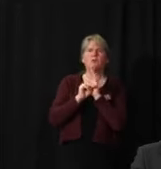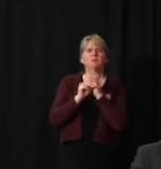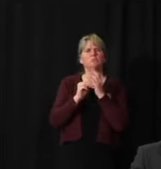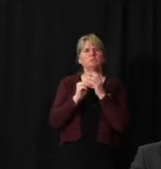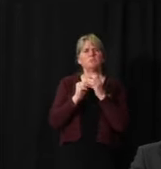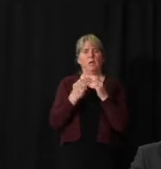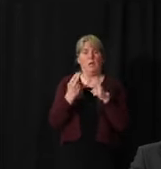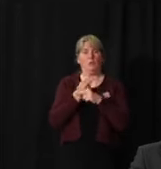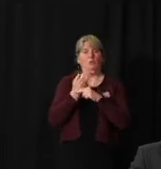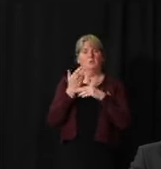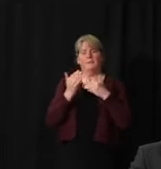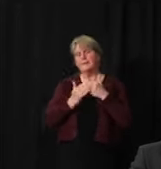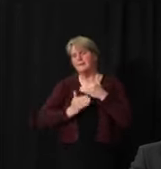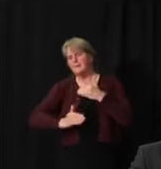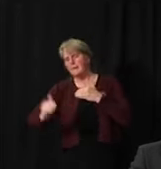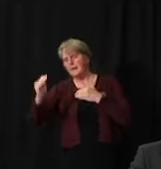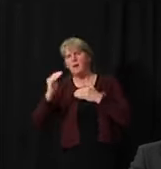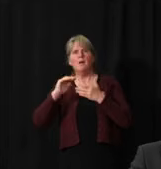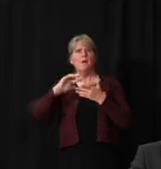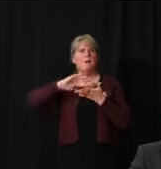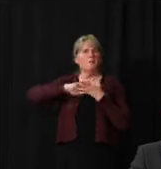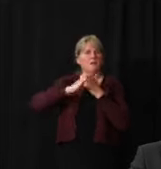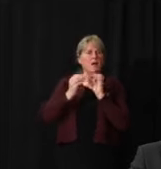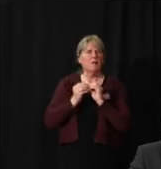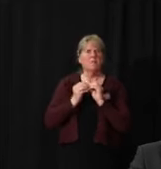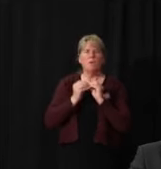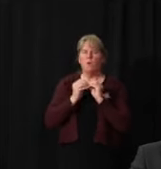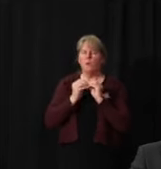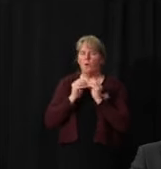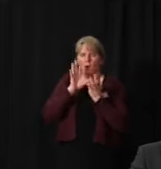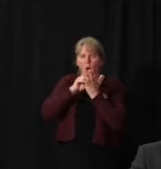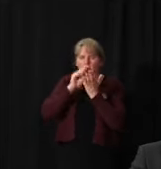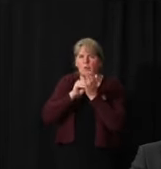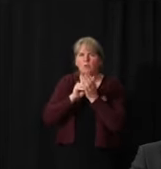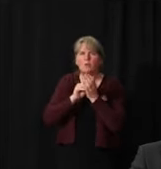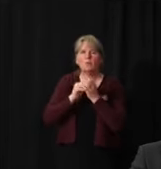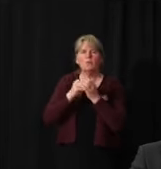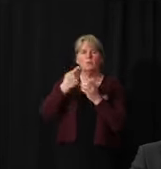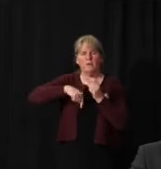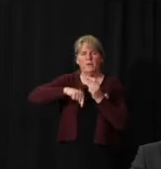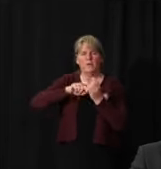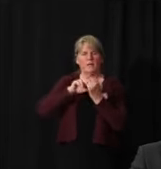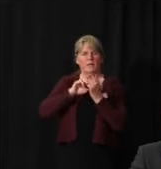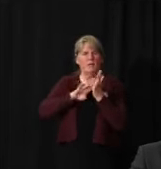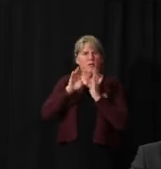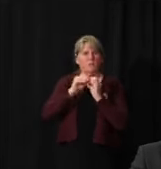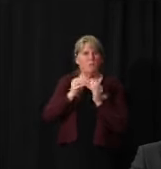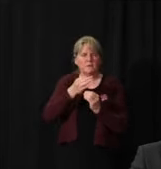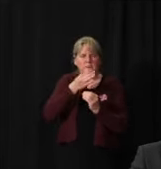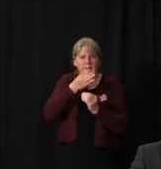What I think modelling can do from here on as we get better at doing this, as we build new